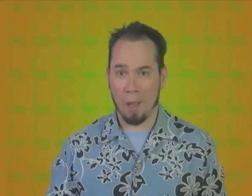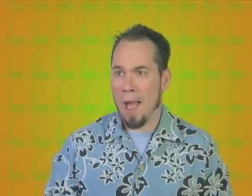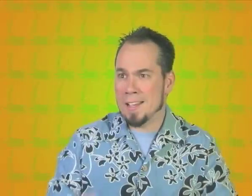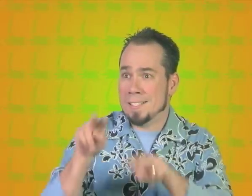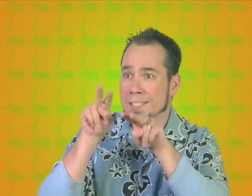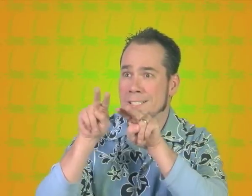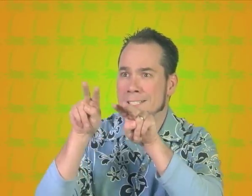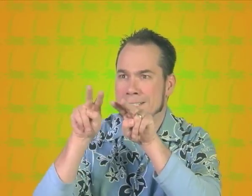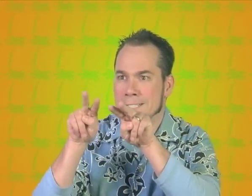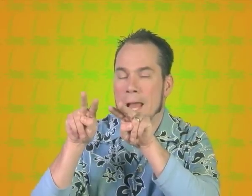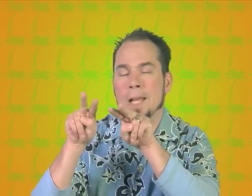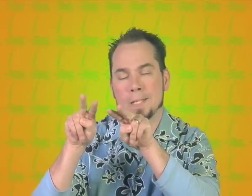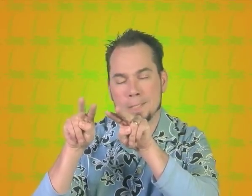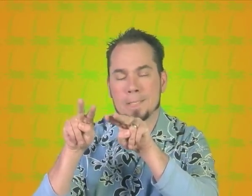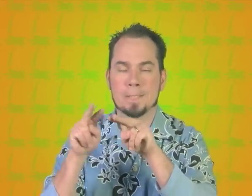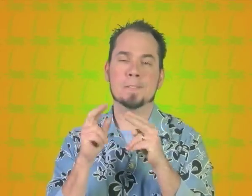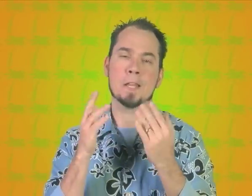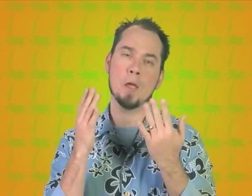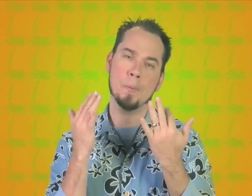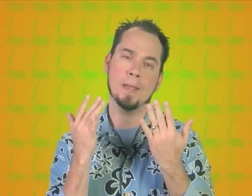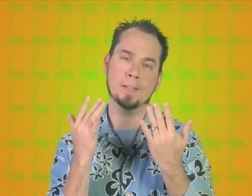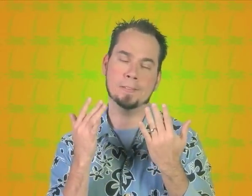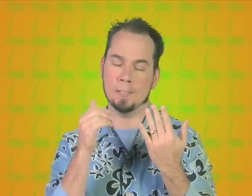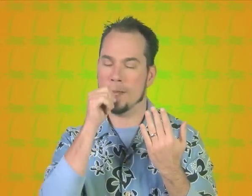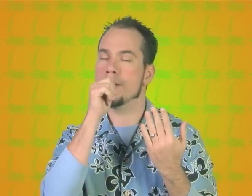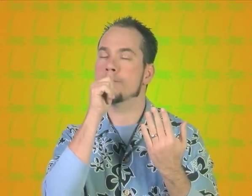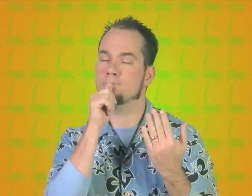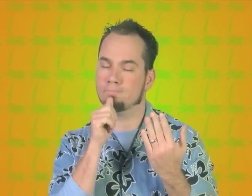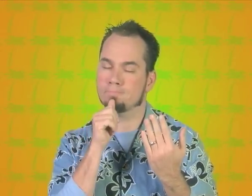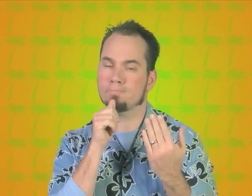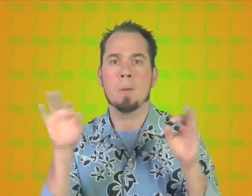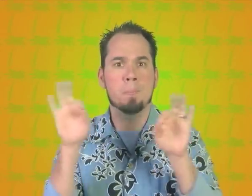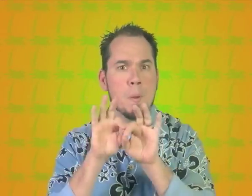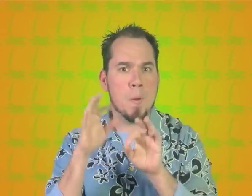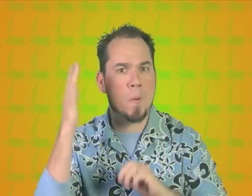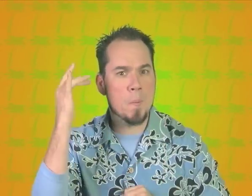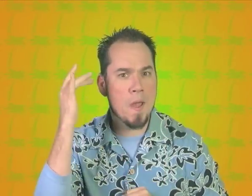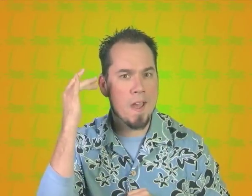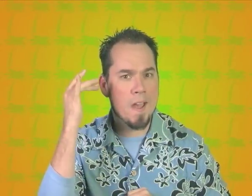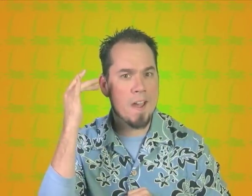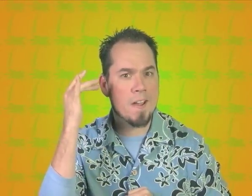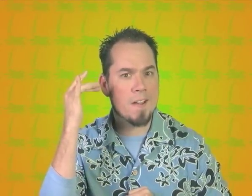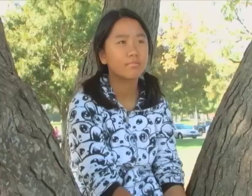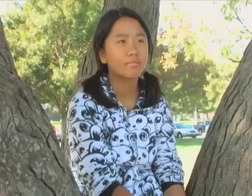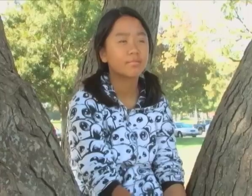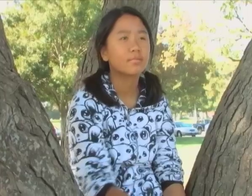WHY IS IT IMPORTANT TO HAVE PATIENCE FOR SOMETHING THAT YOU'RE REALLY LOOKING FORWARD TO?